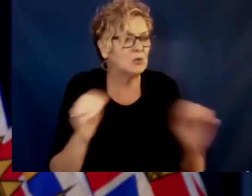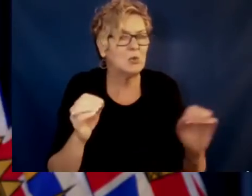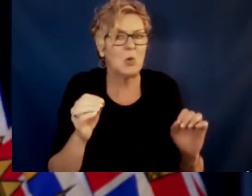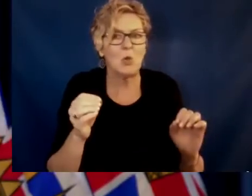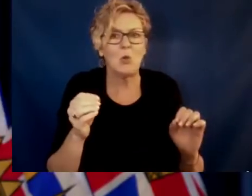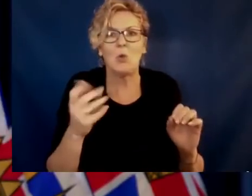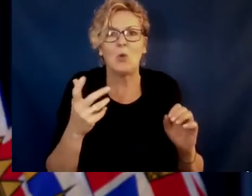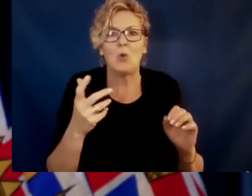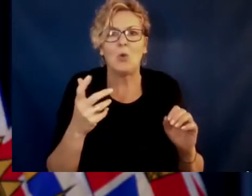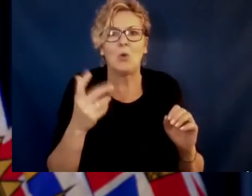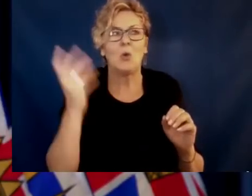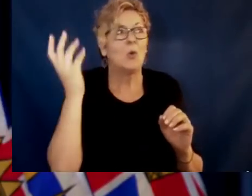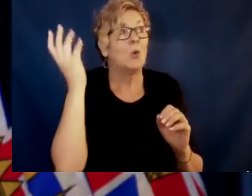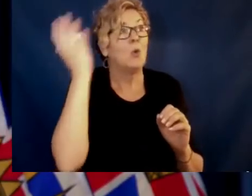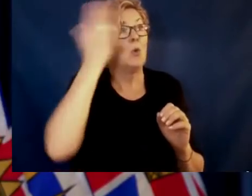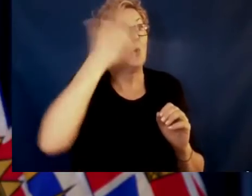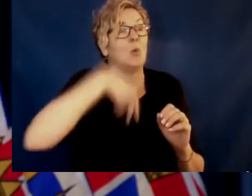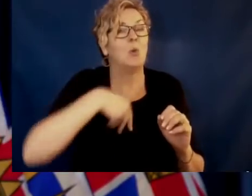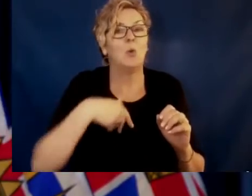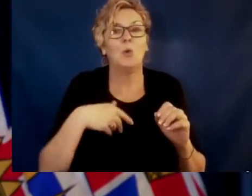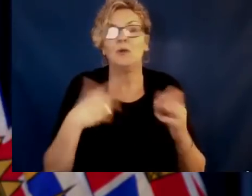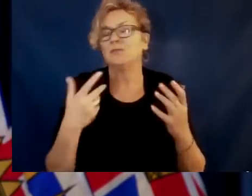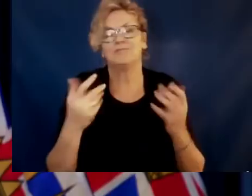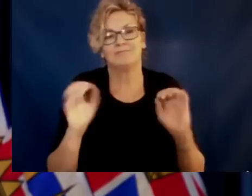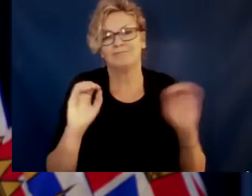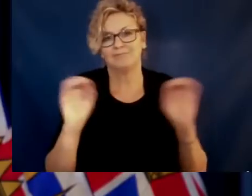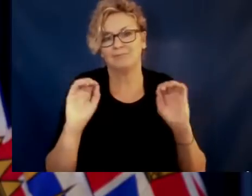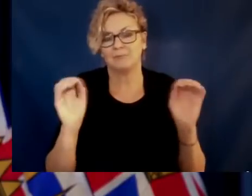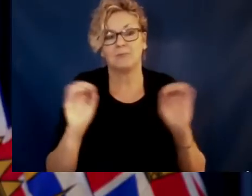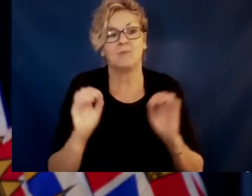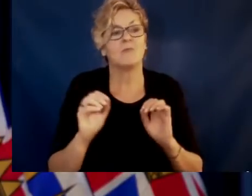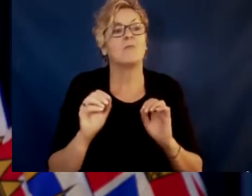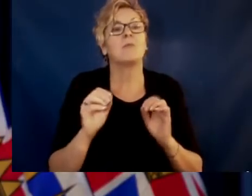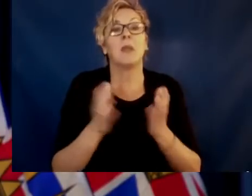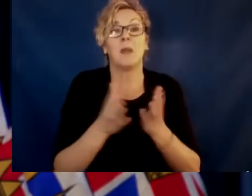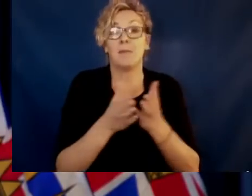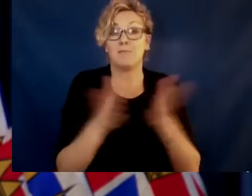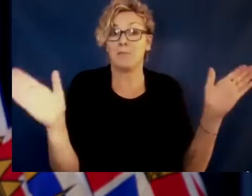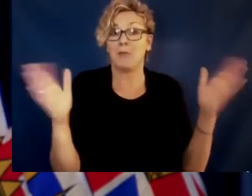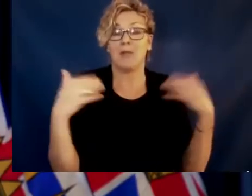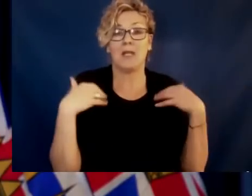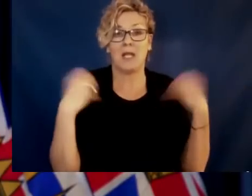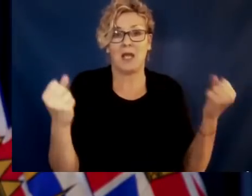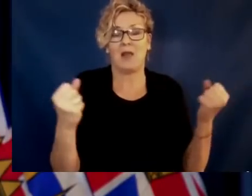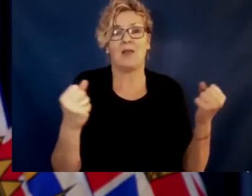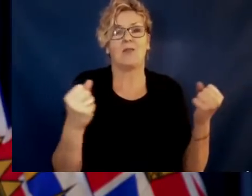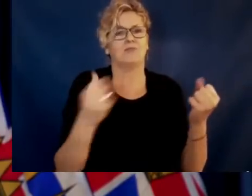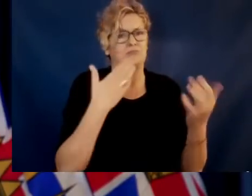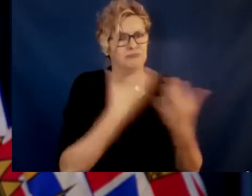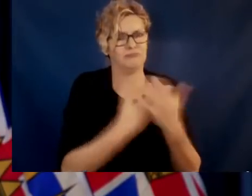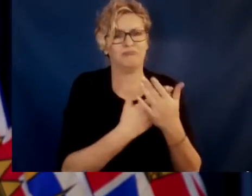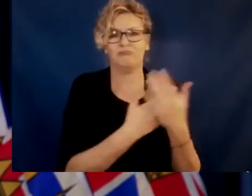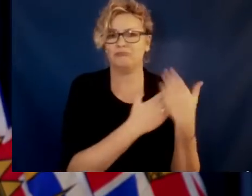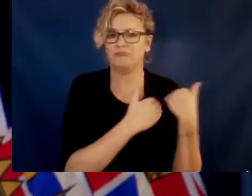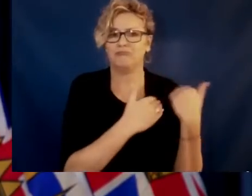and those people who have had contact with being contacted by public health. And I am confident, and I have heard